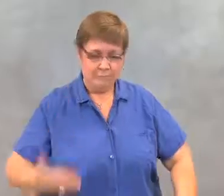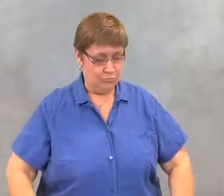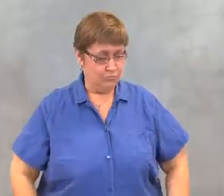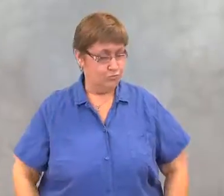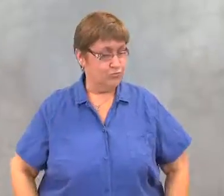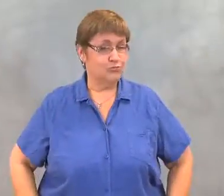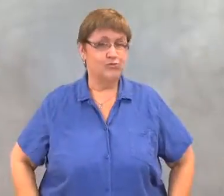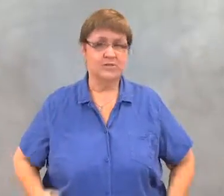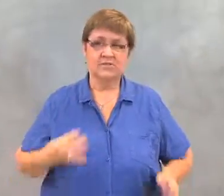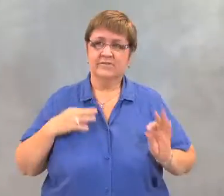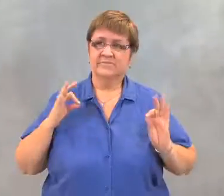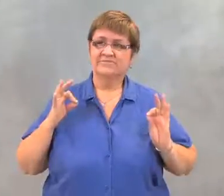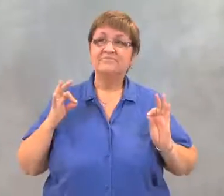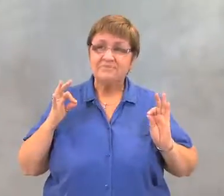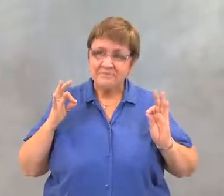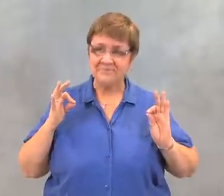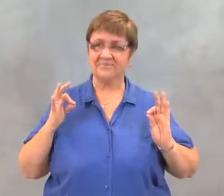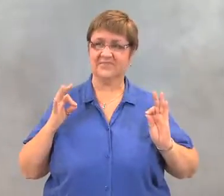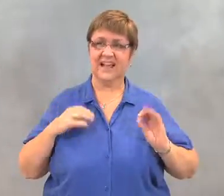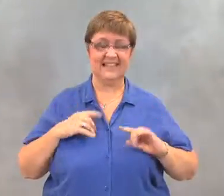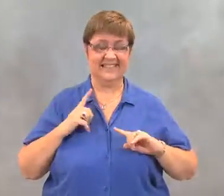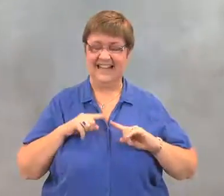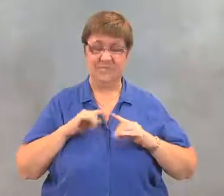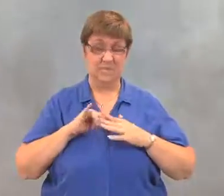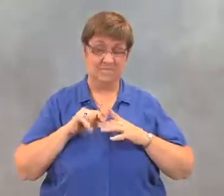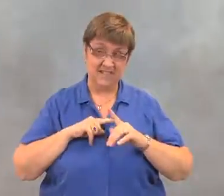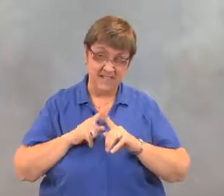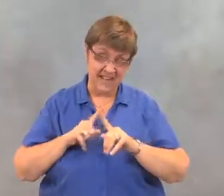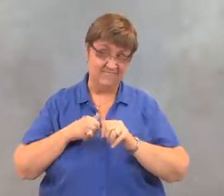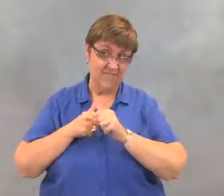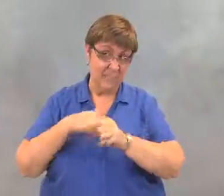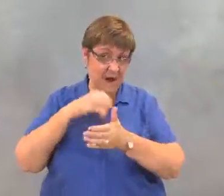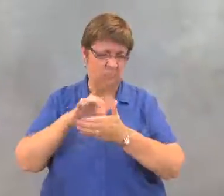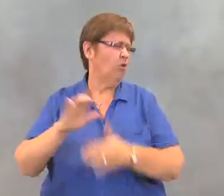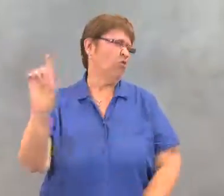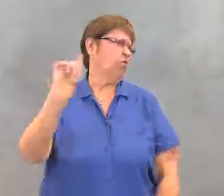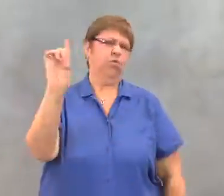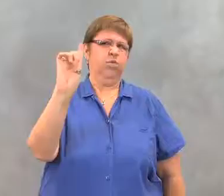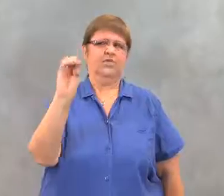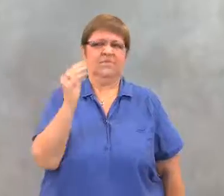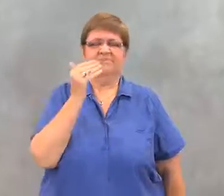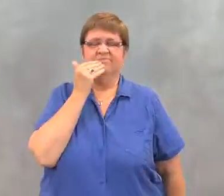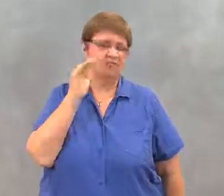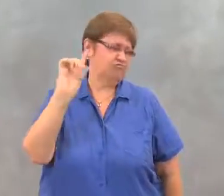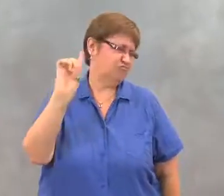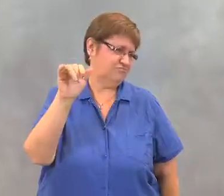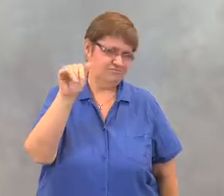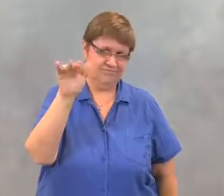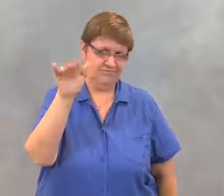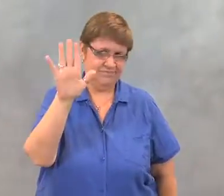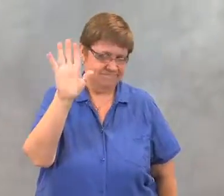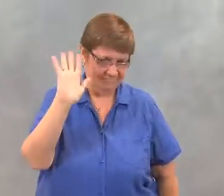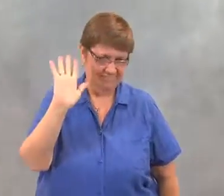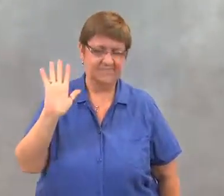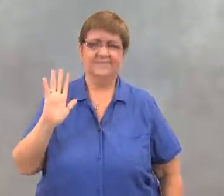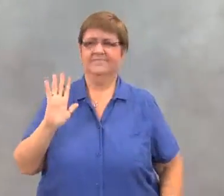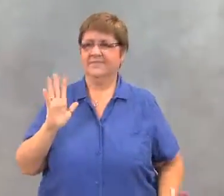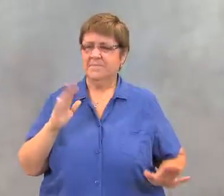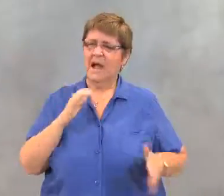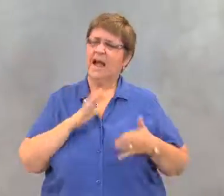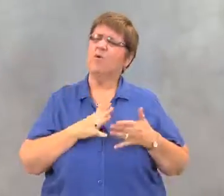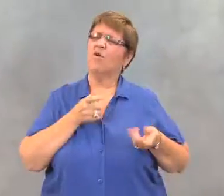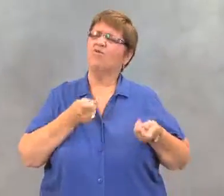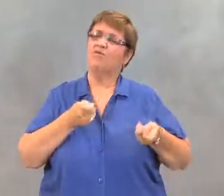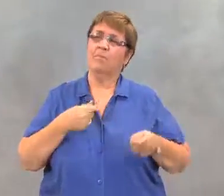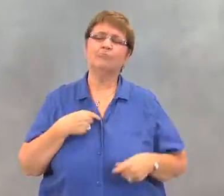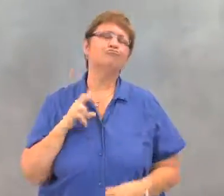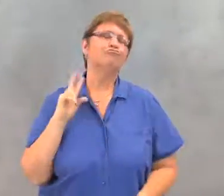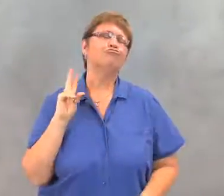I gulped. No way I could follow him into the water.